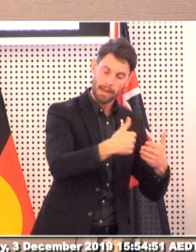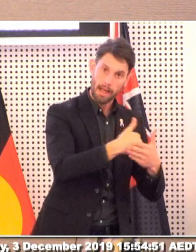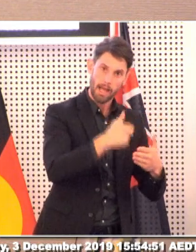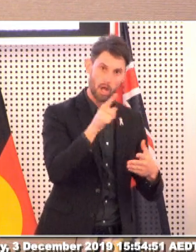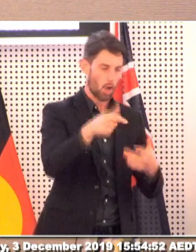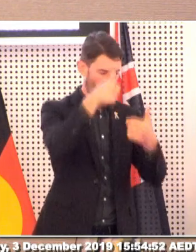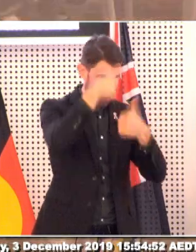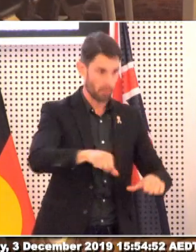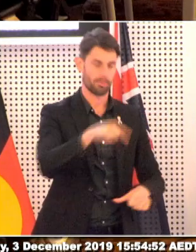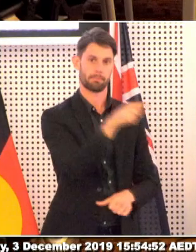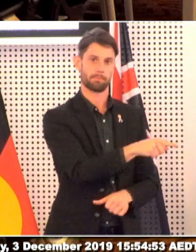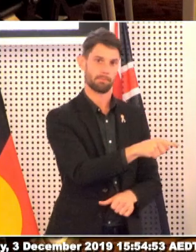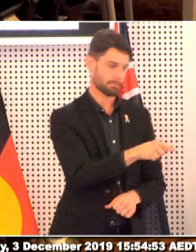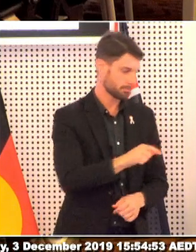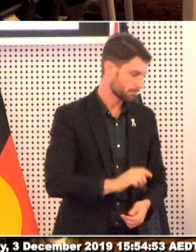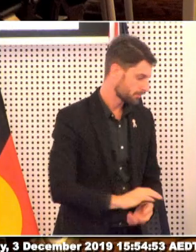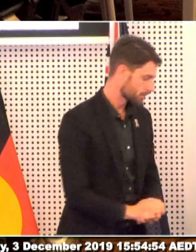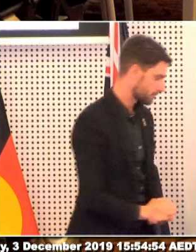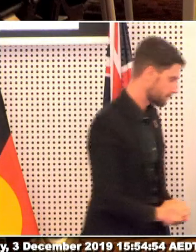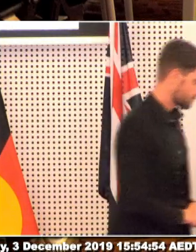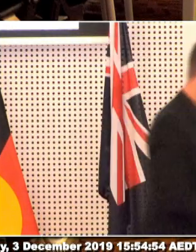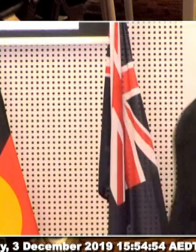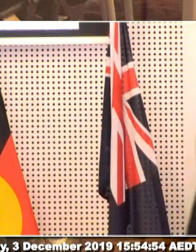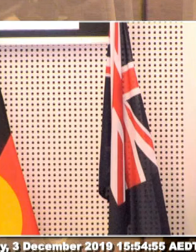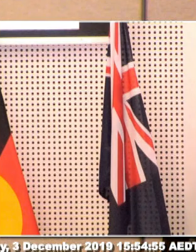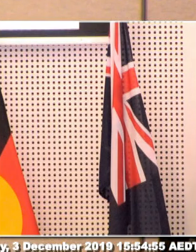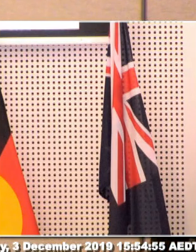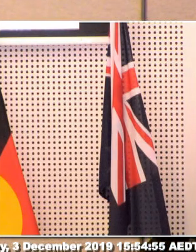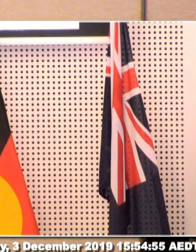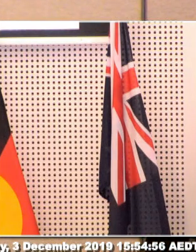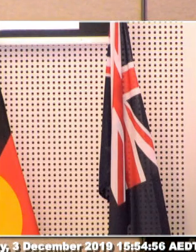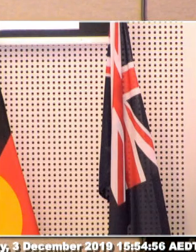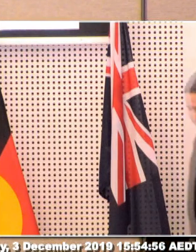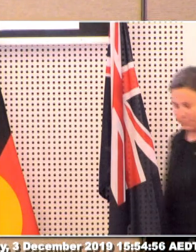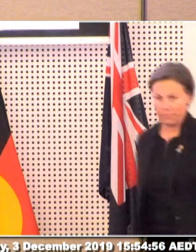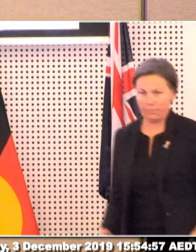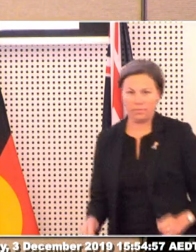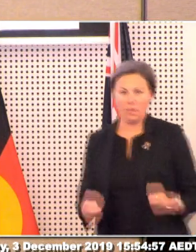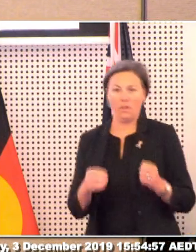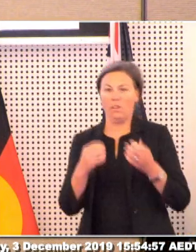And often the casuals are quite transient. So they don’t have a lot of training, they don’t even sometimes have much of an